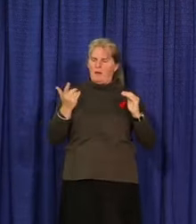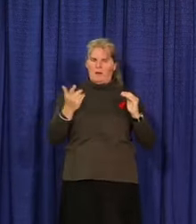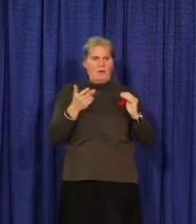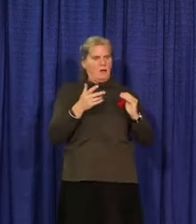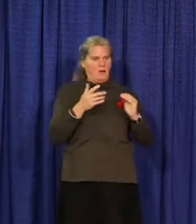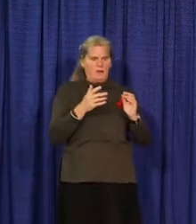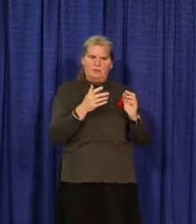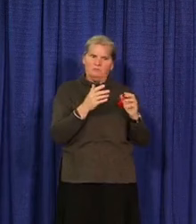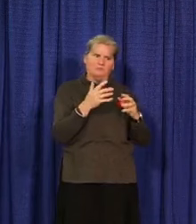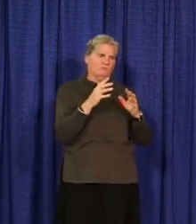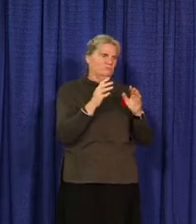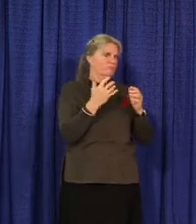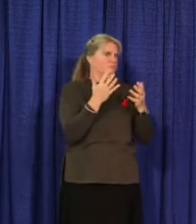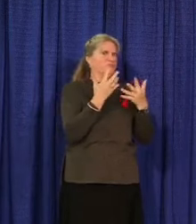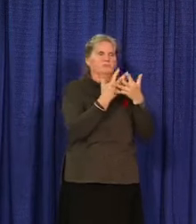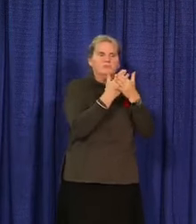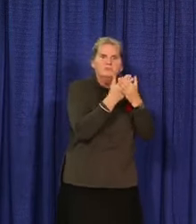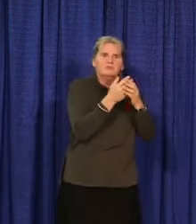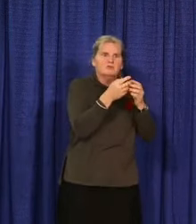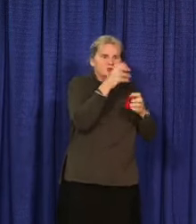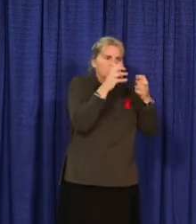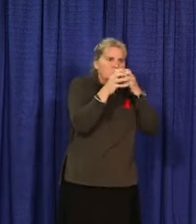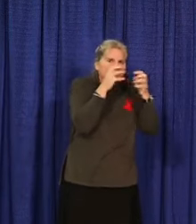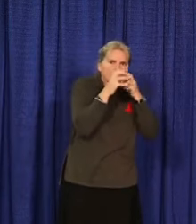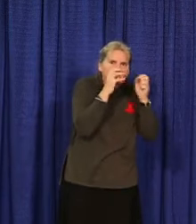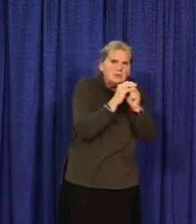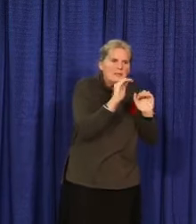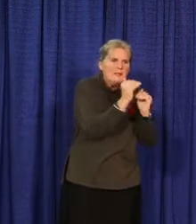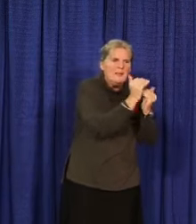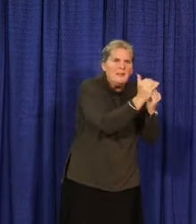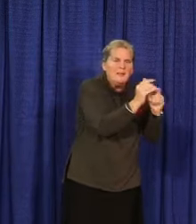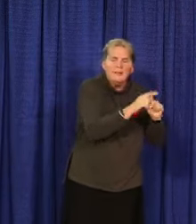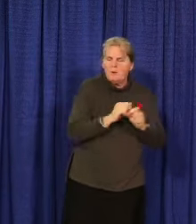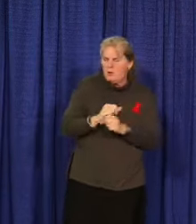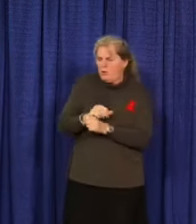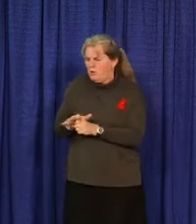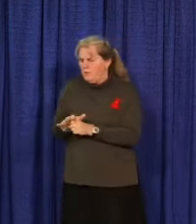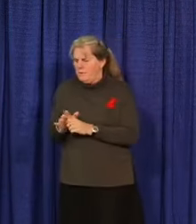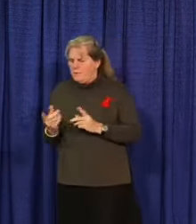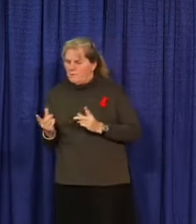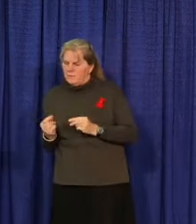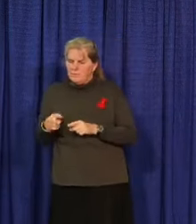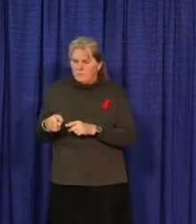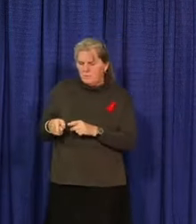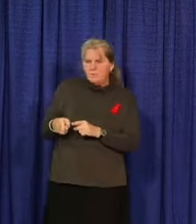risks of shutting this out entirely or recognizing the limits of such a restricted